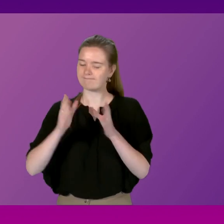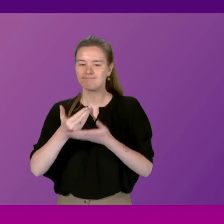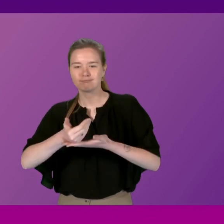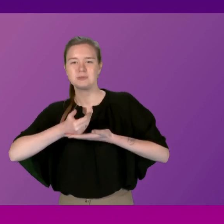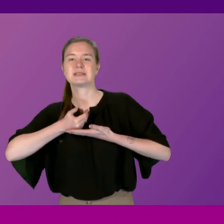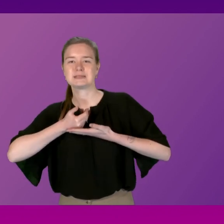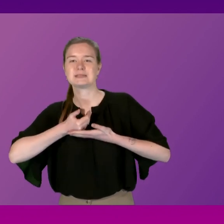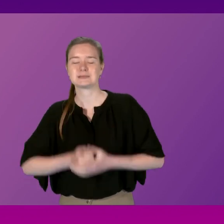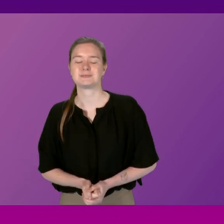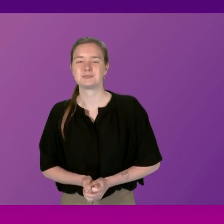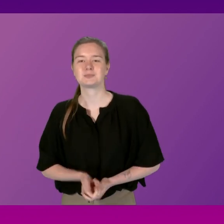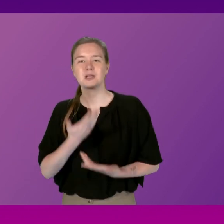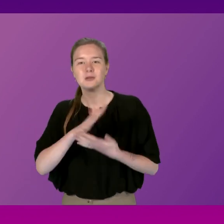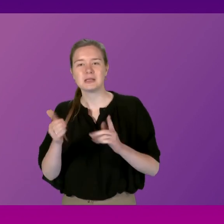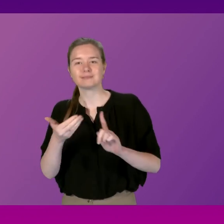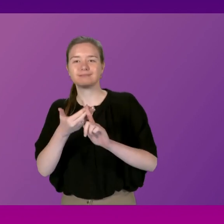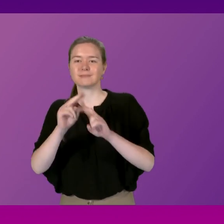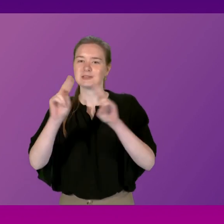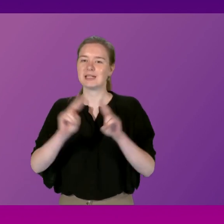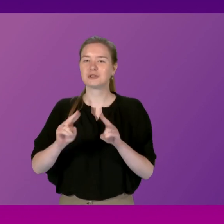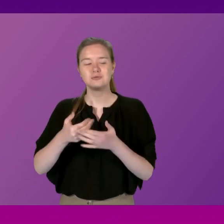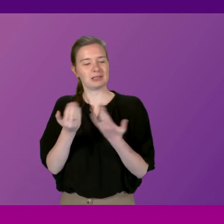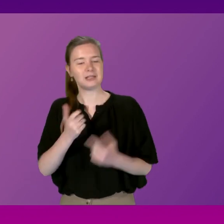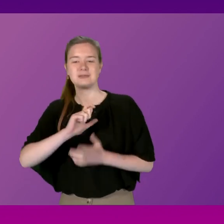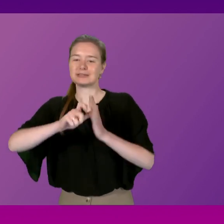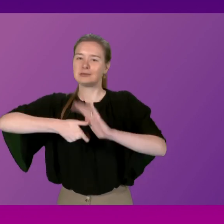We have just marked the international day of disabled people, the theme of which was